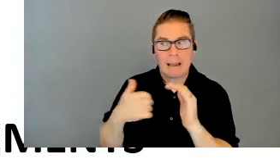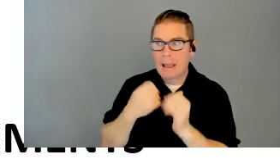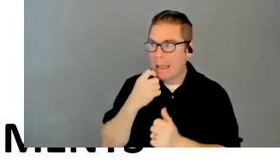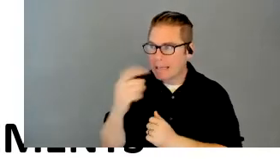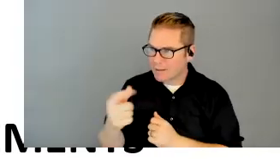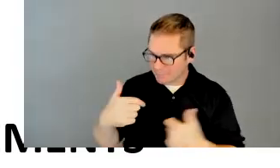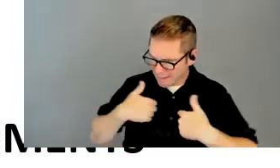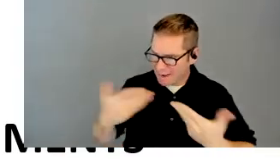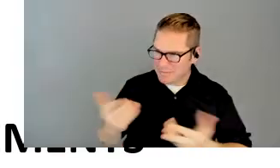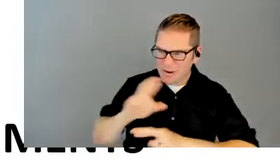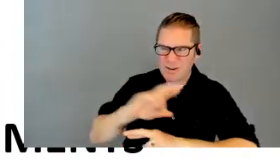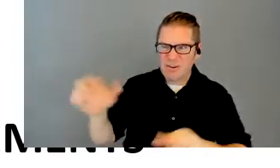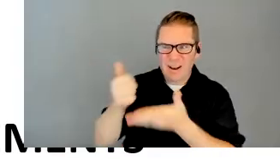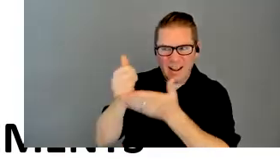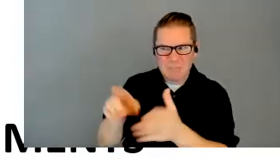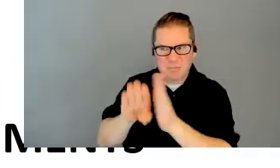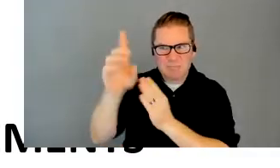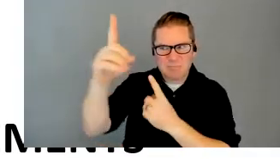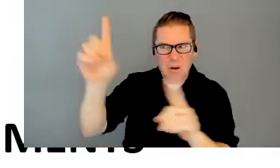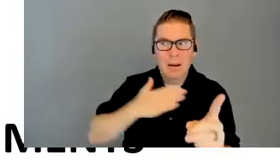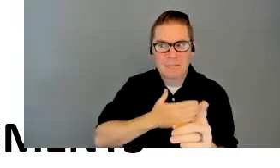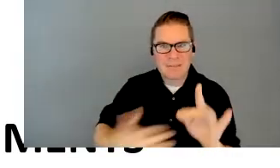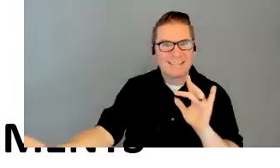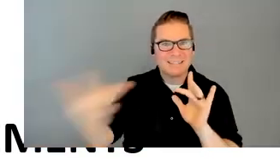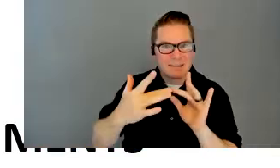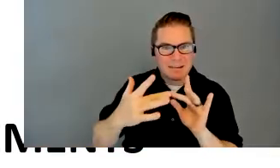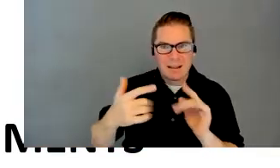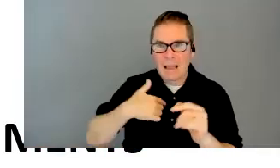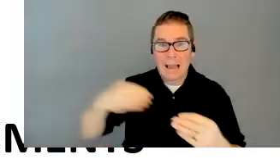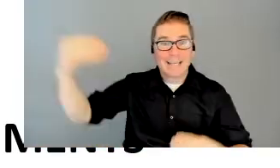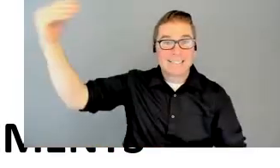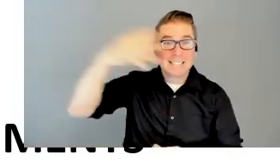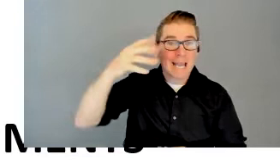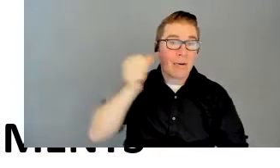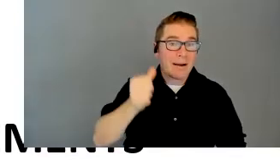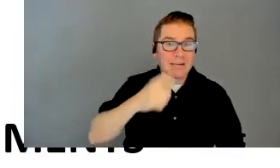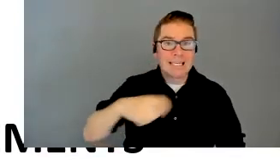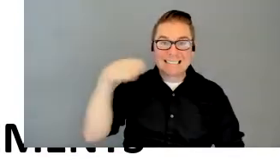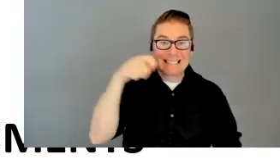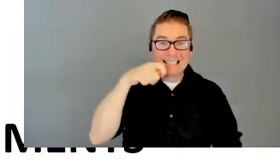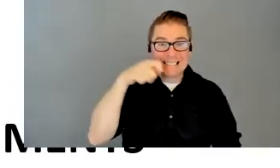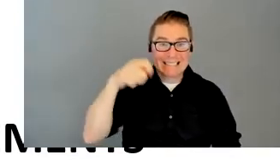Please reach out to me. I do not fight. I shower daily. I brush my teeth. I'm here to help you.